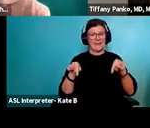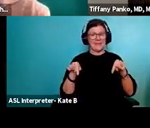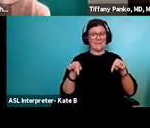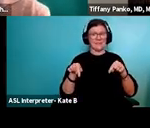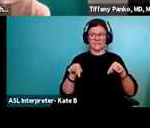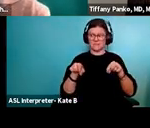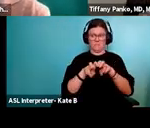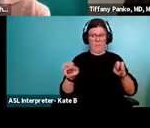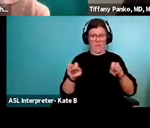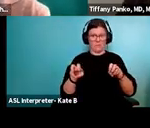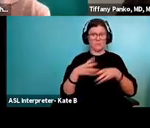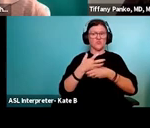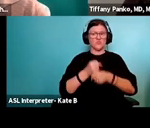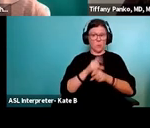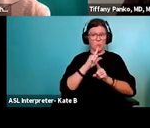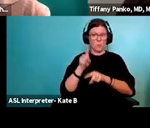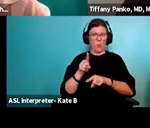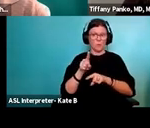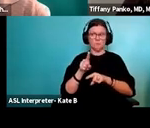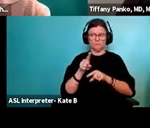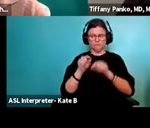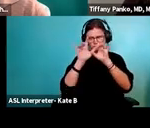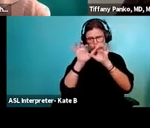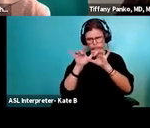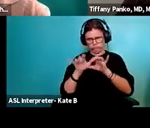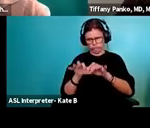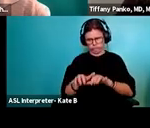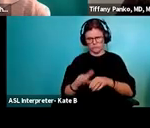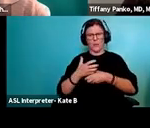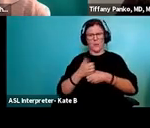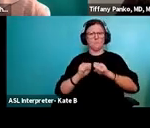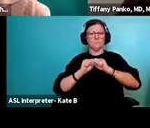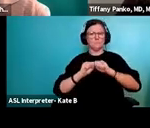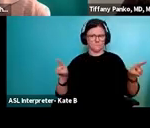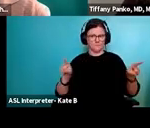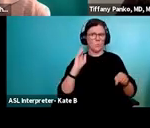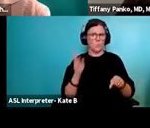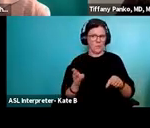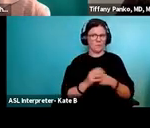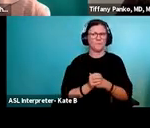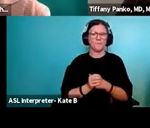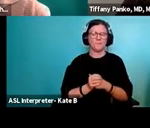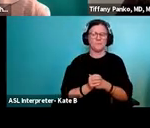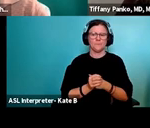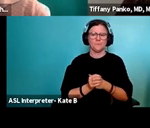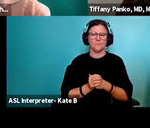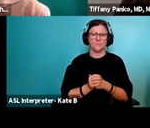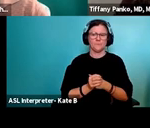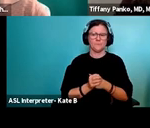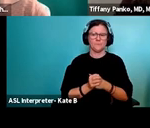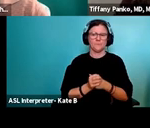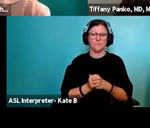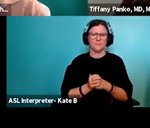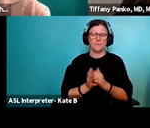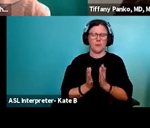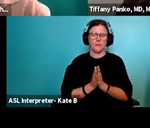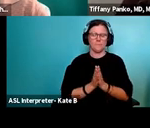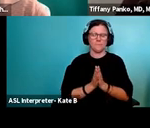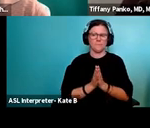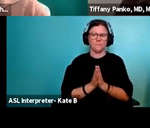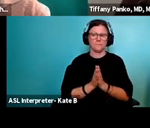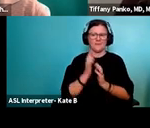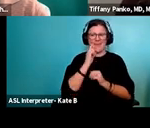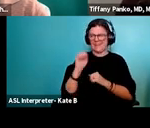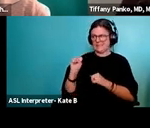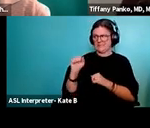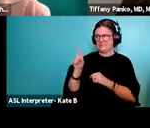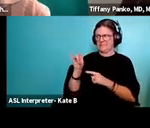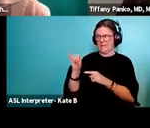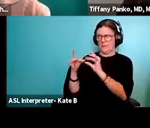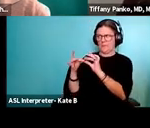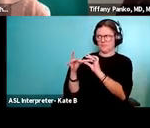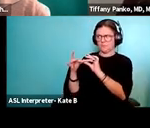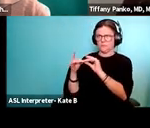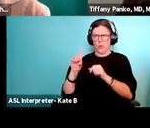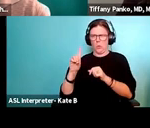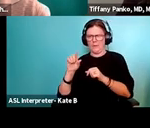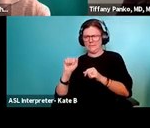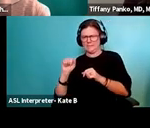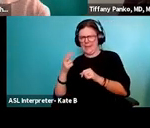of the whole workshop that we will share with you, and as Sadie mentioned or Dahene, I can’t